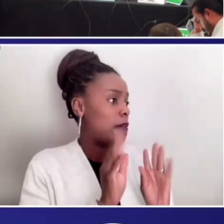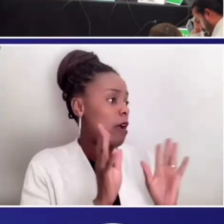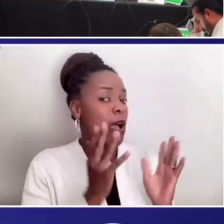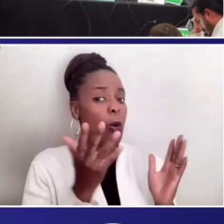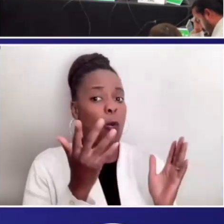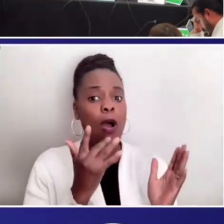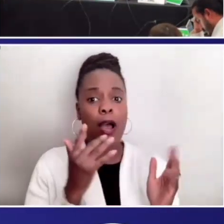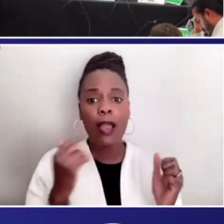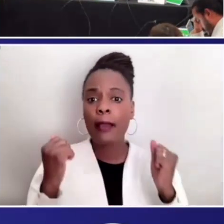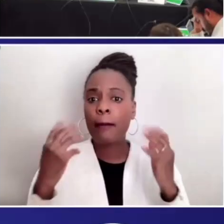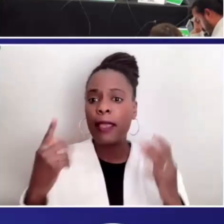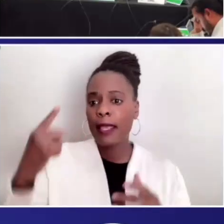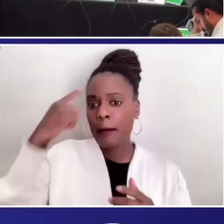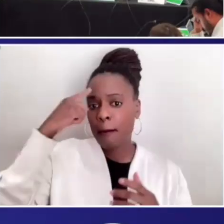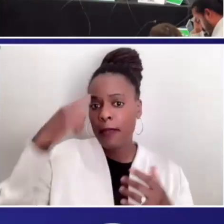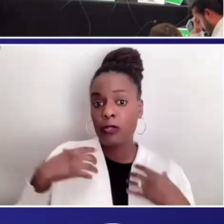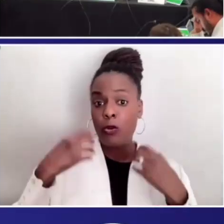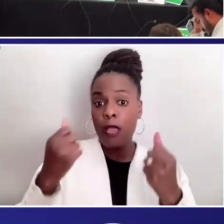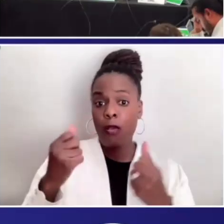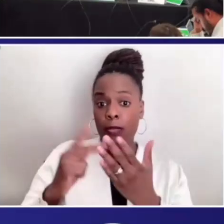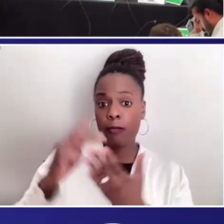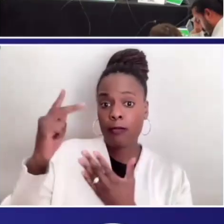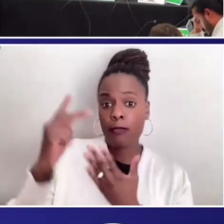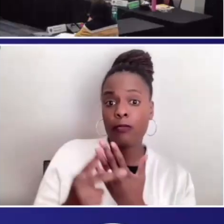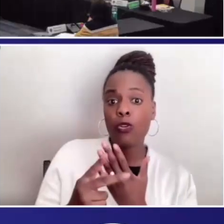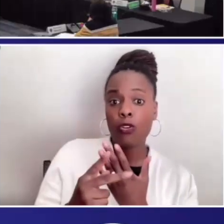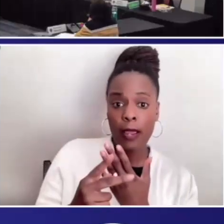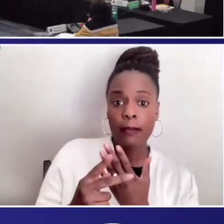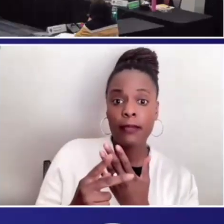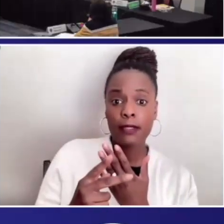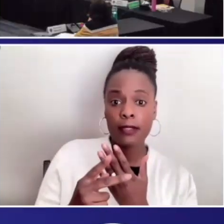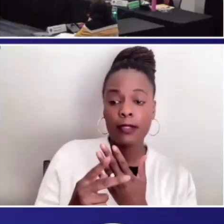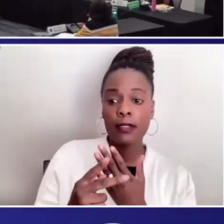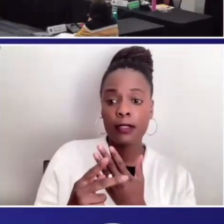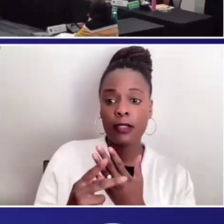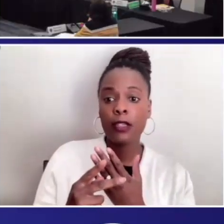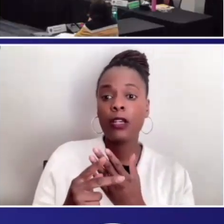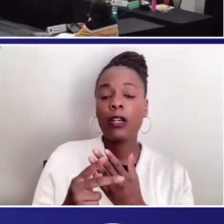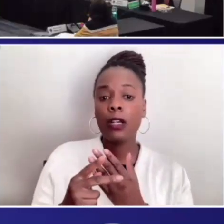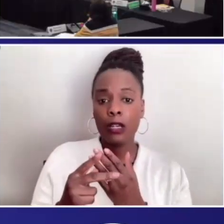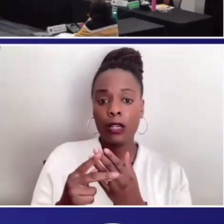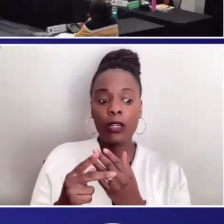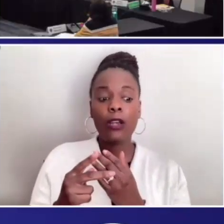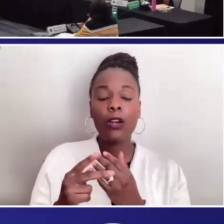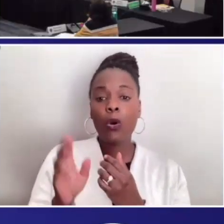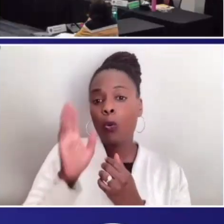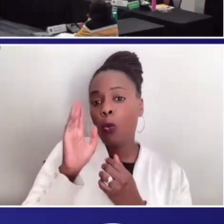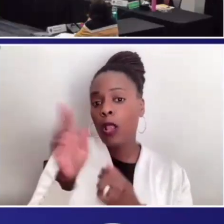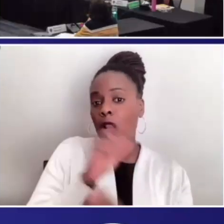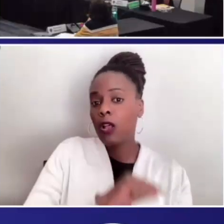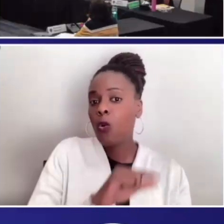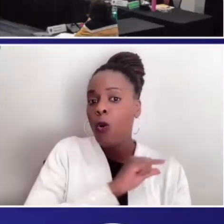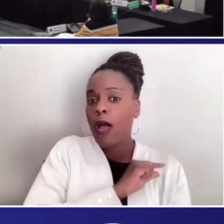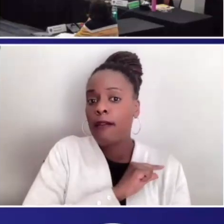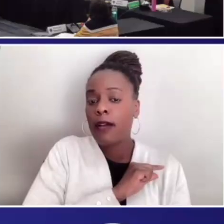health programs that would qualify that don't currently -- because there's was no